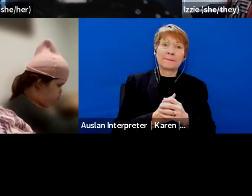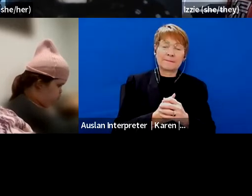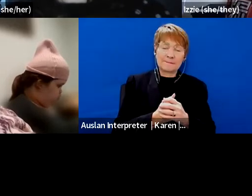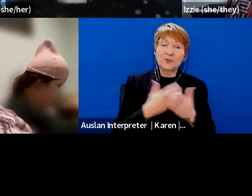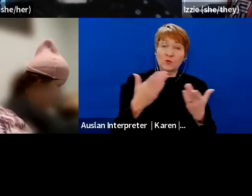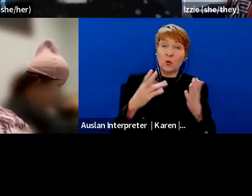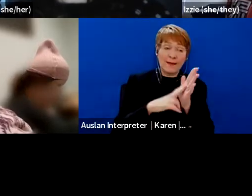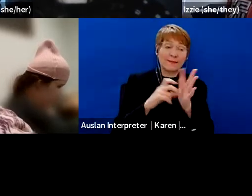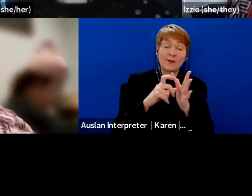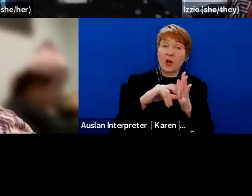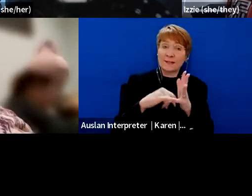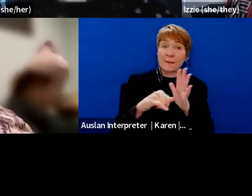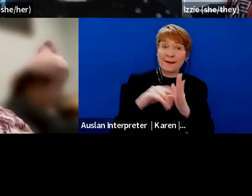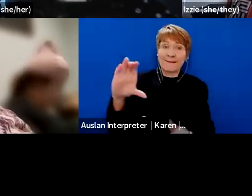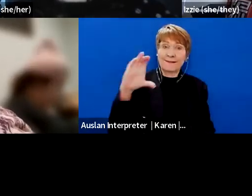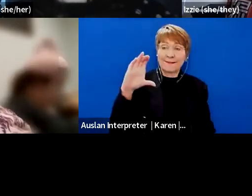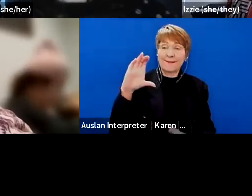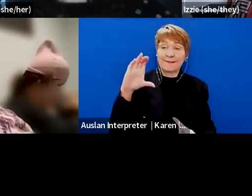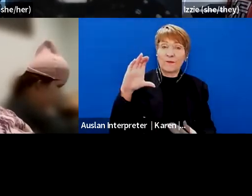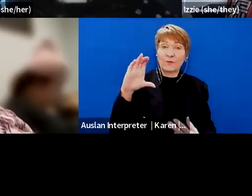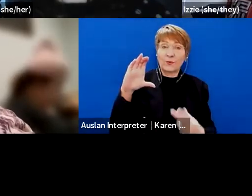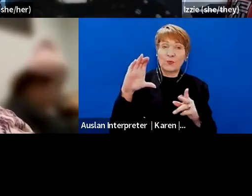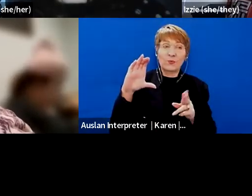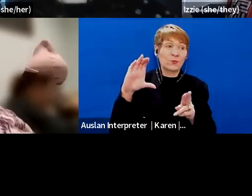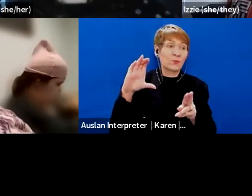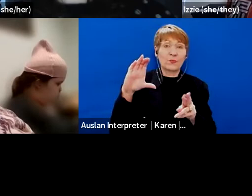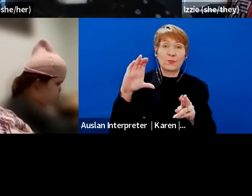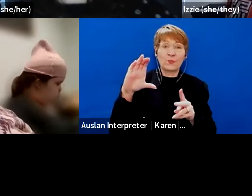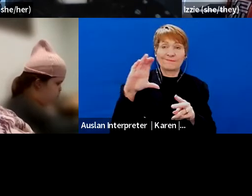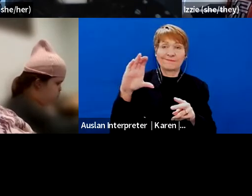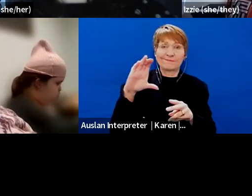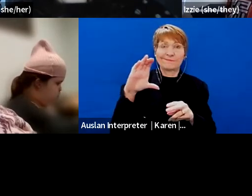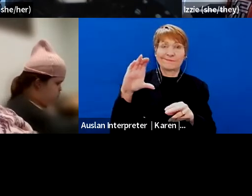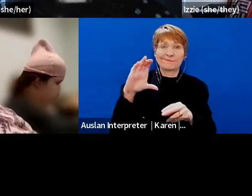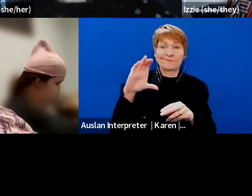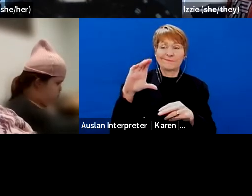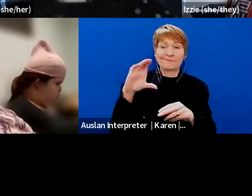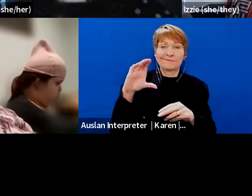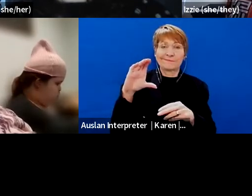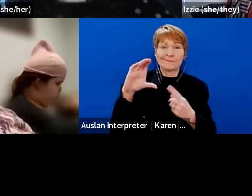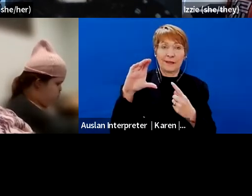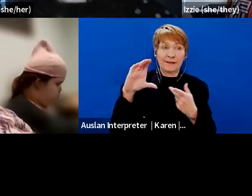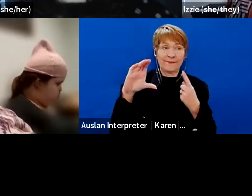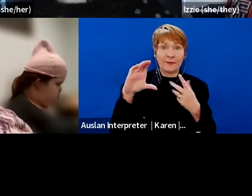So when we first got the injury is funding not really know what to do with it didn't know where to get